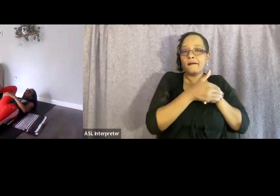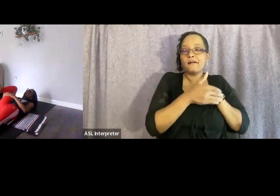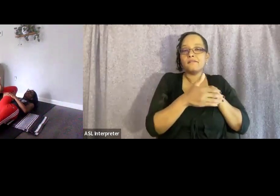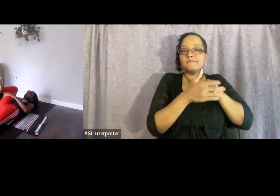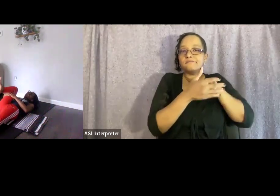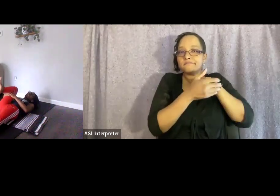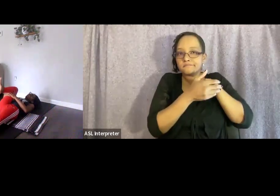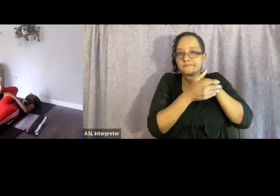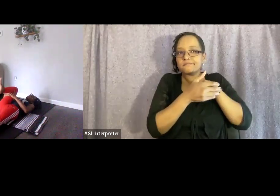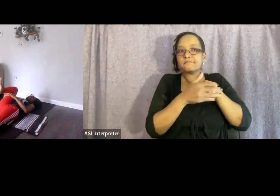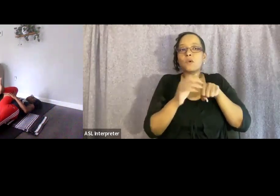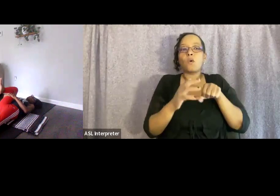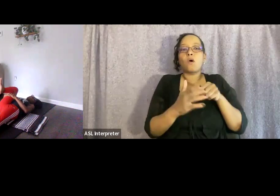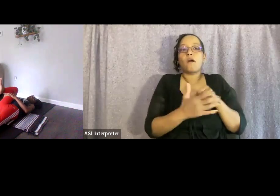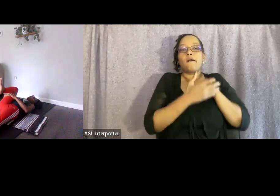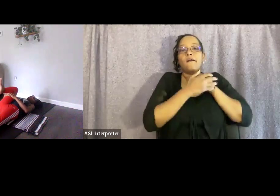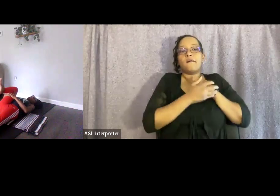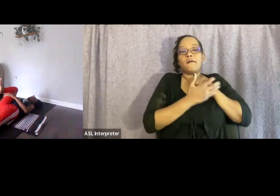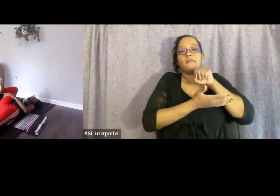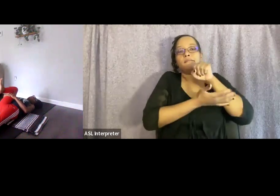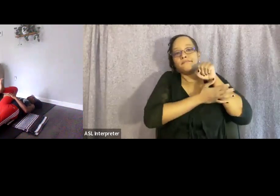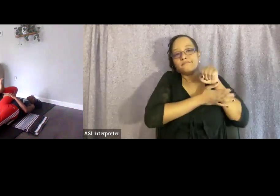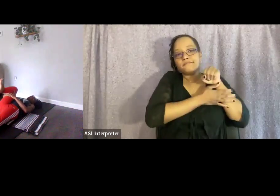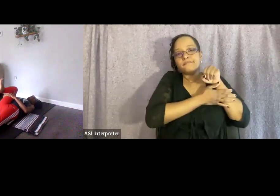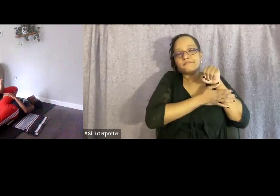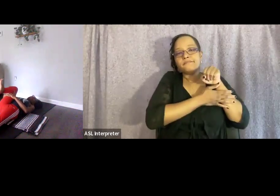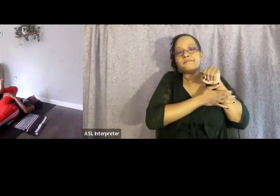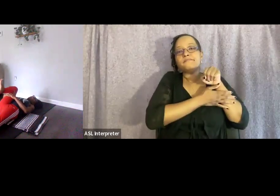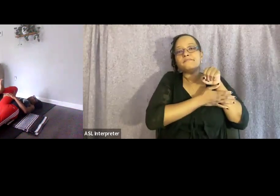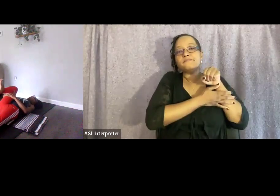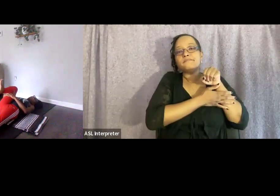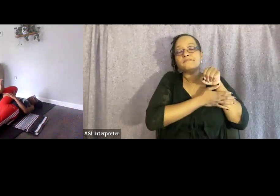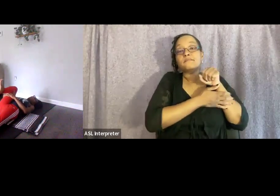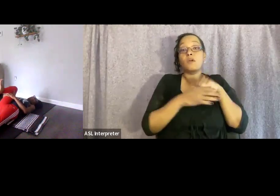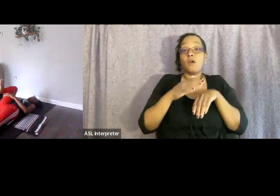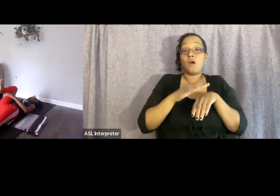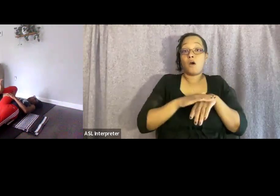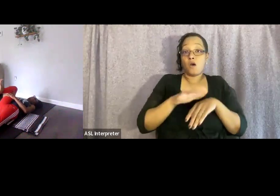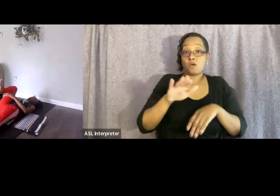as you pull the knee into the chest And if you're on your back, I'll encourage you